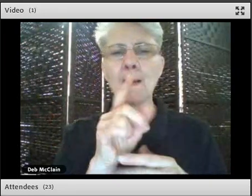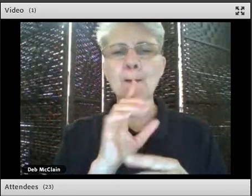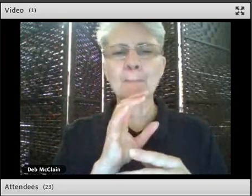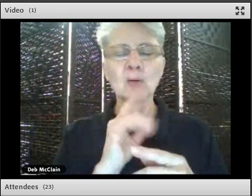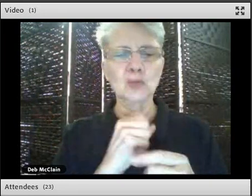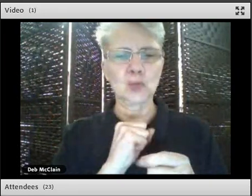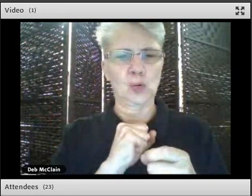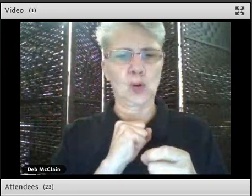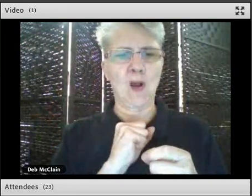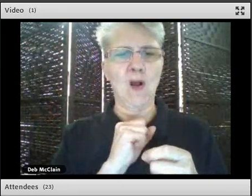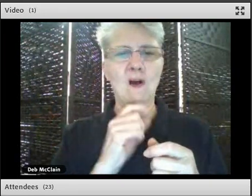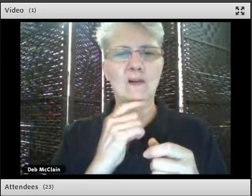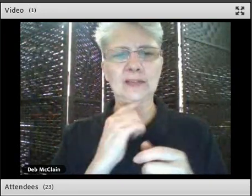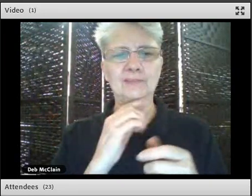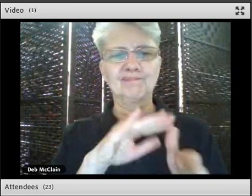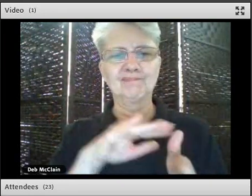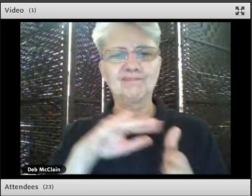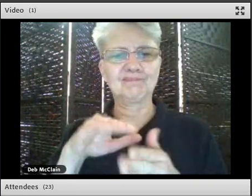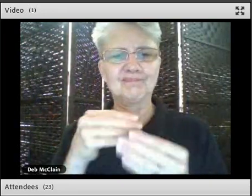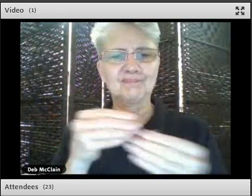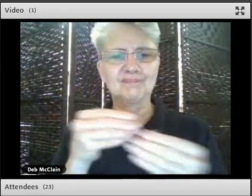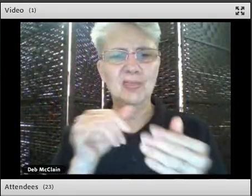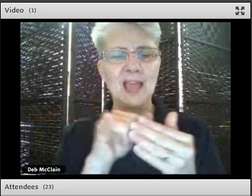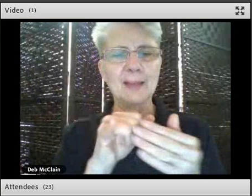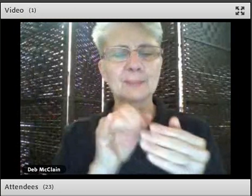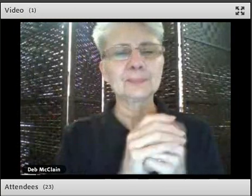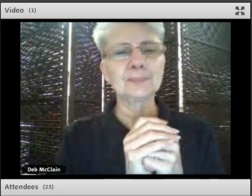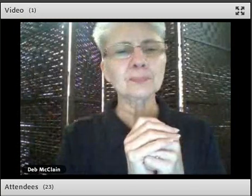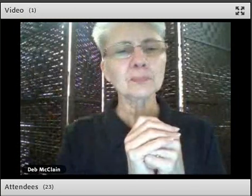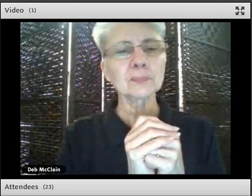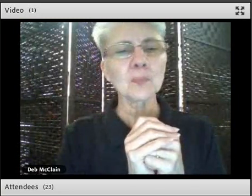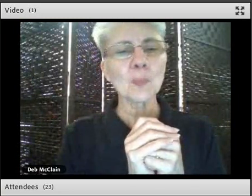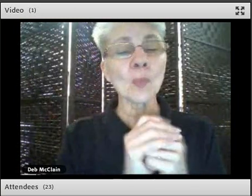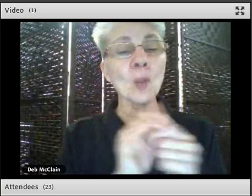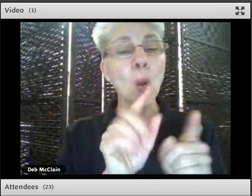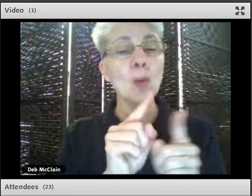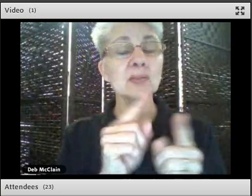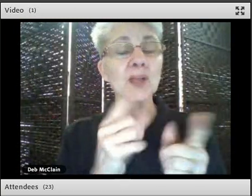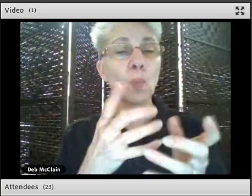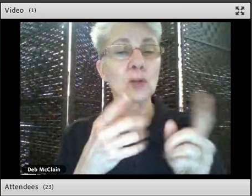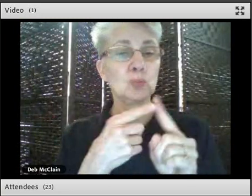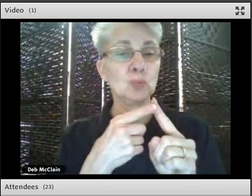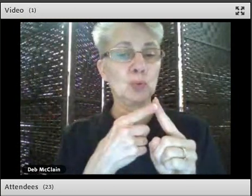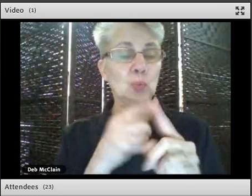And then I also wanted to just remind everyone that in the lower right corner of the slides,